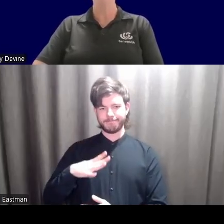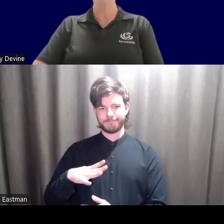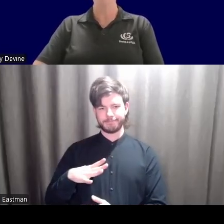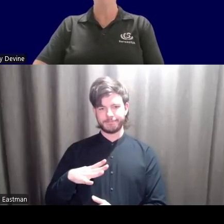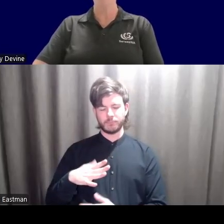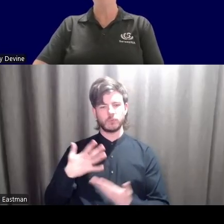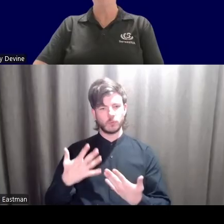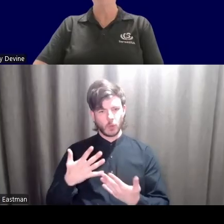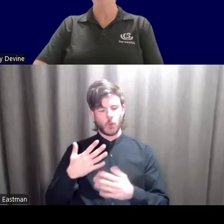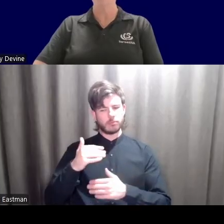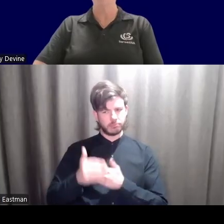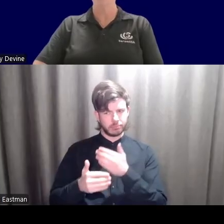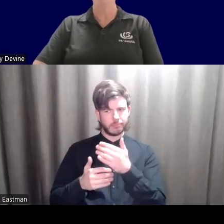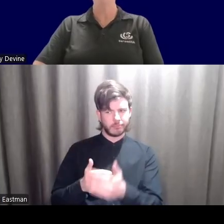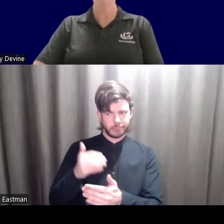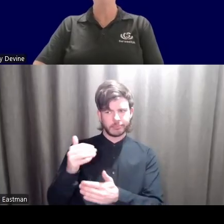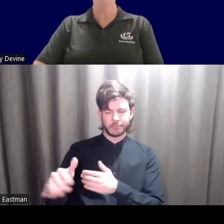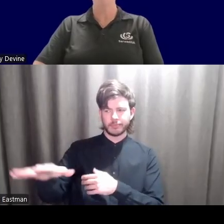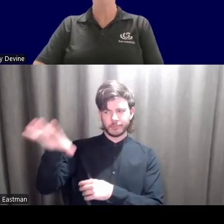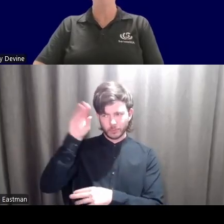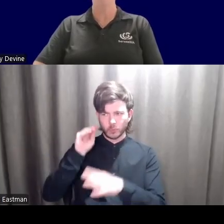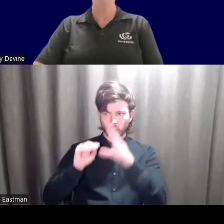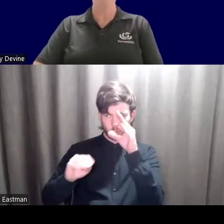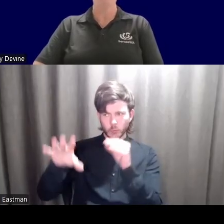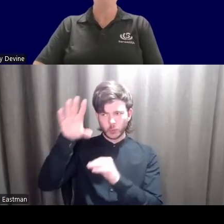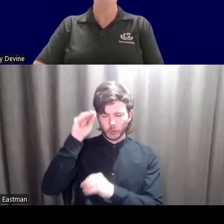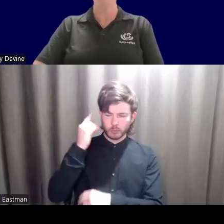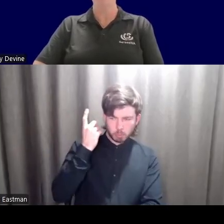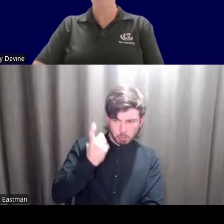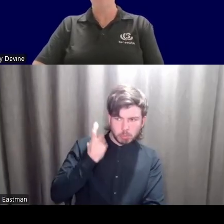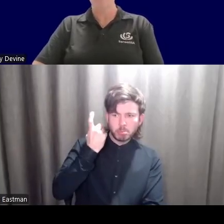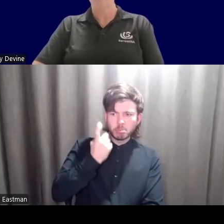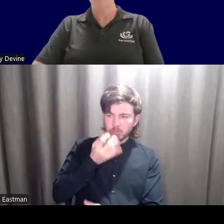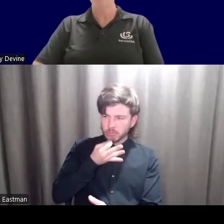curious to learn about the person, their underlying and unmet needs.